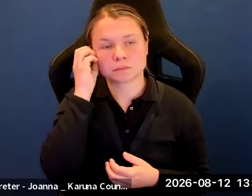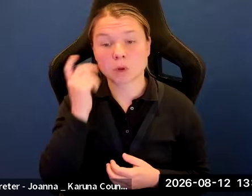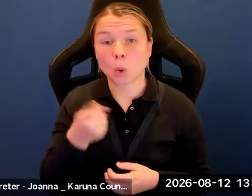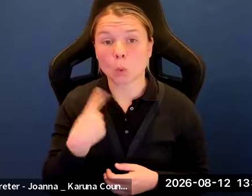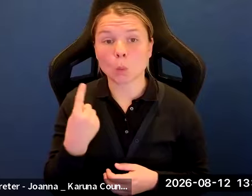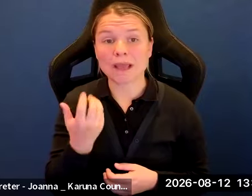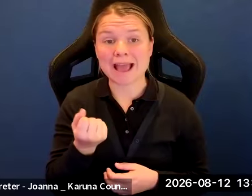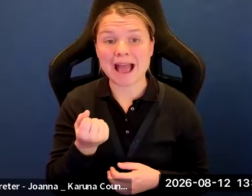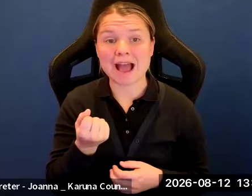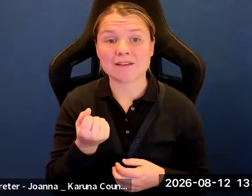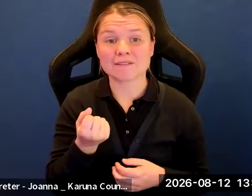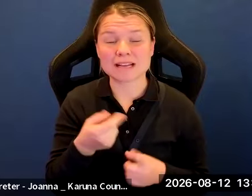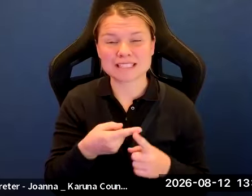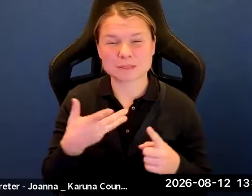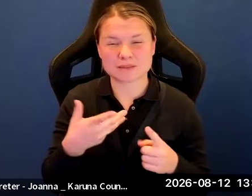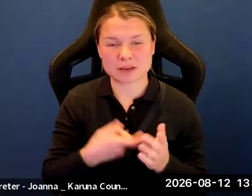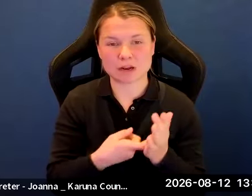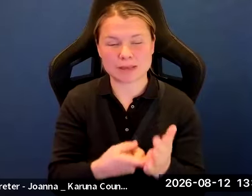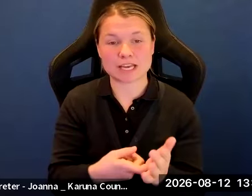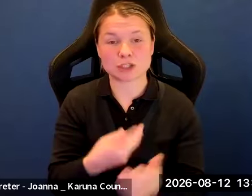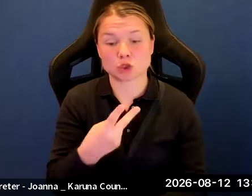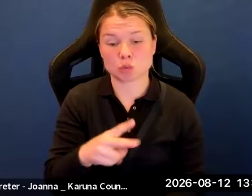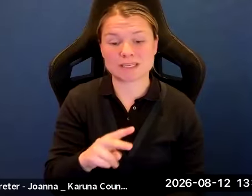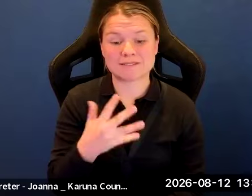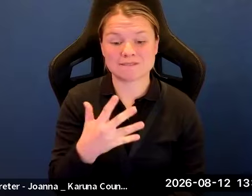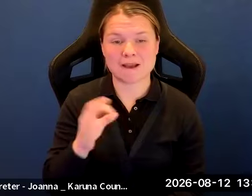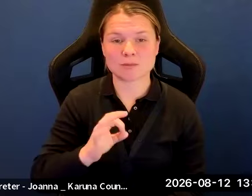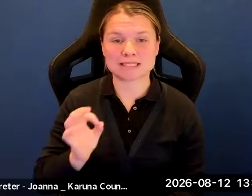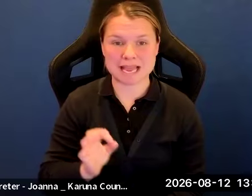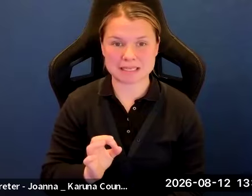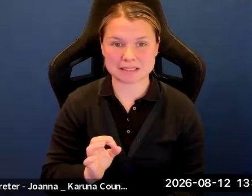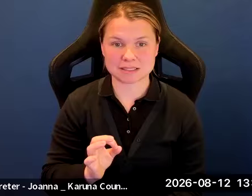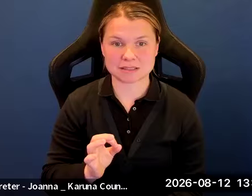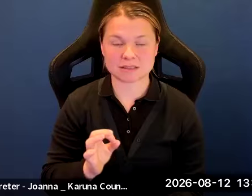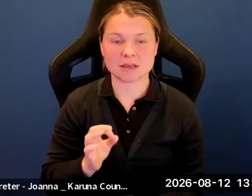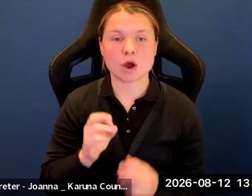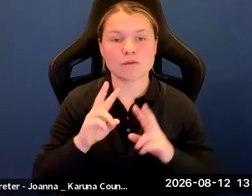engagement. As for - we have